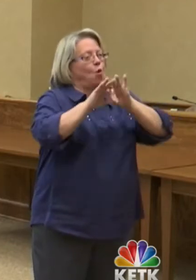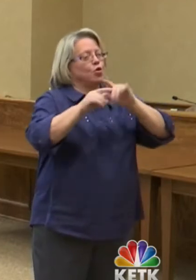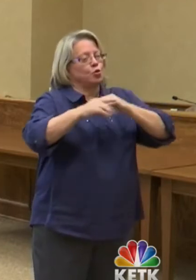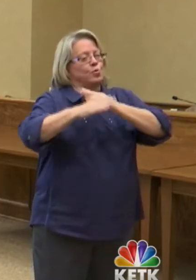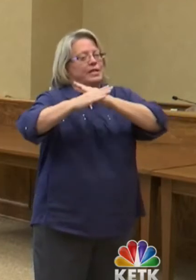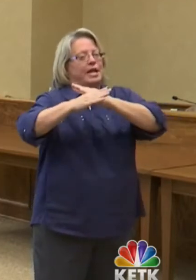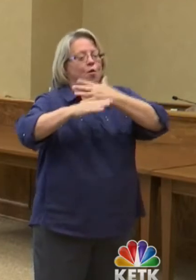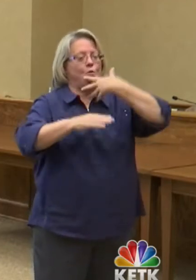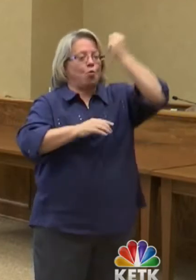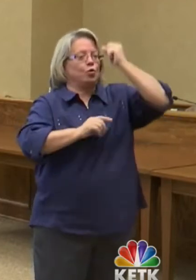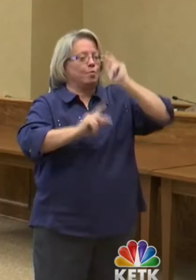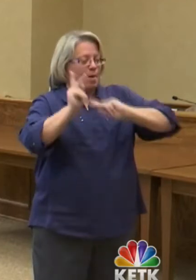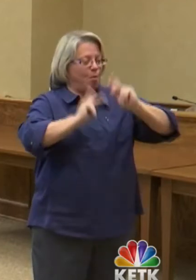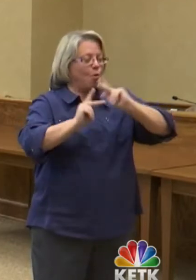AND CLEANING AND DISINFECTING